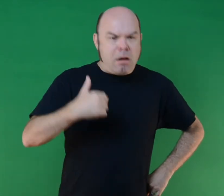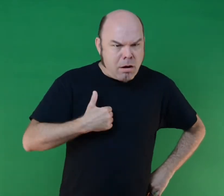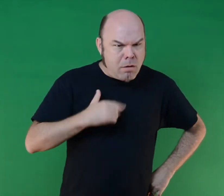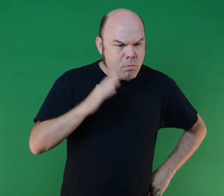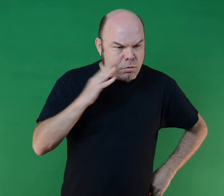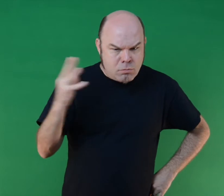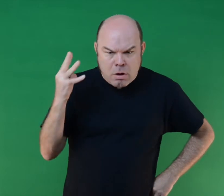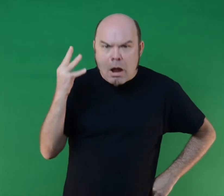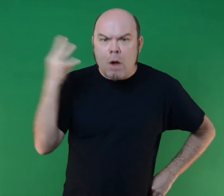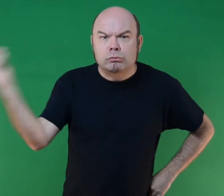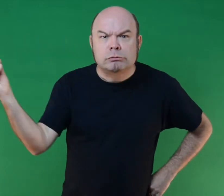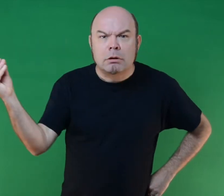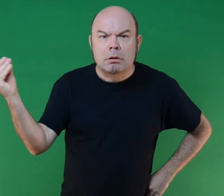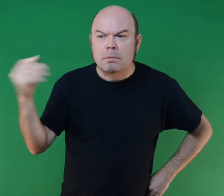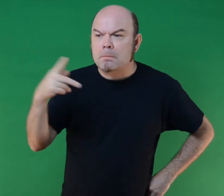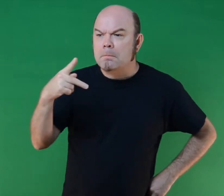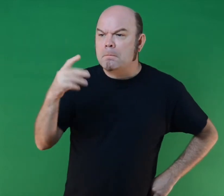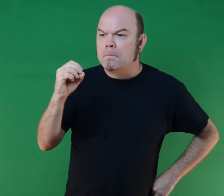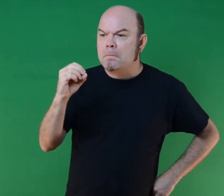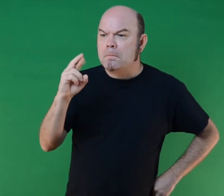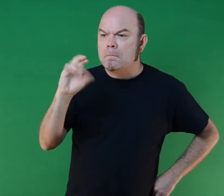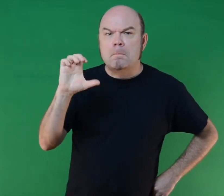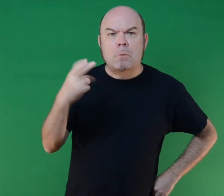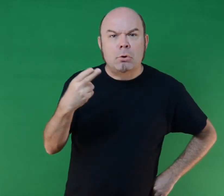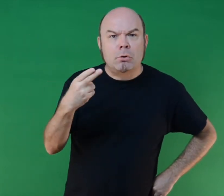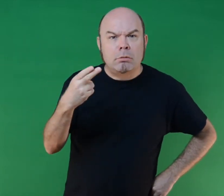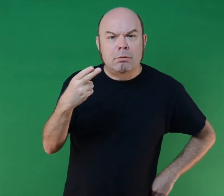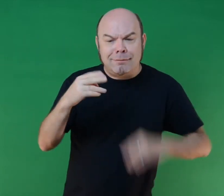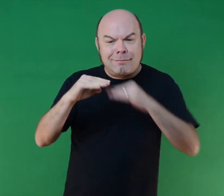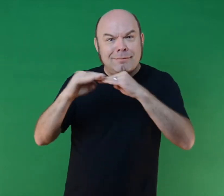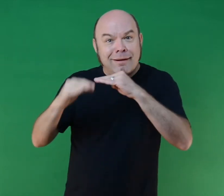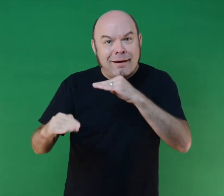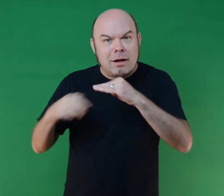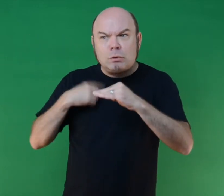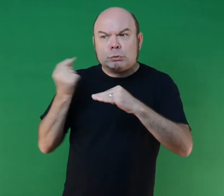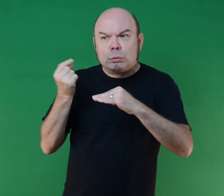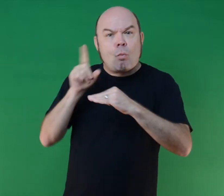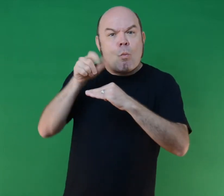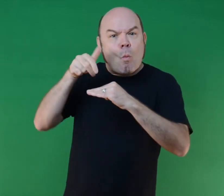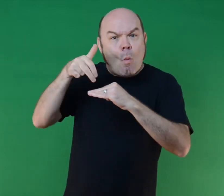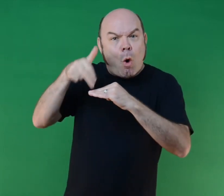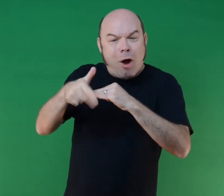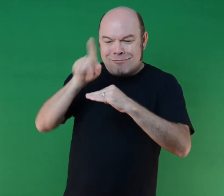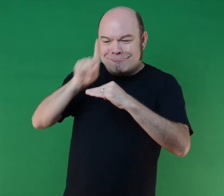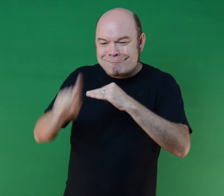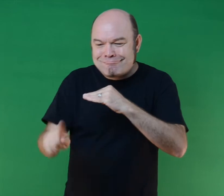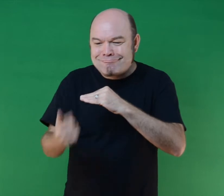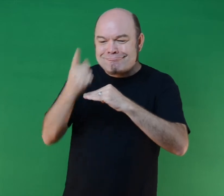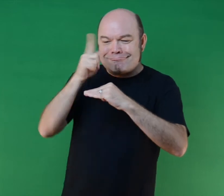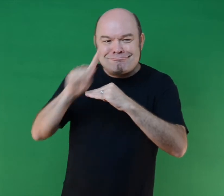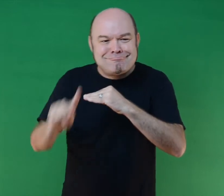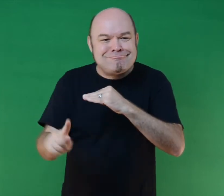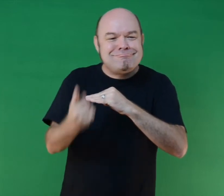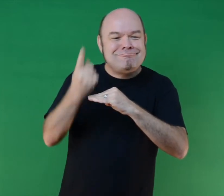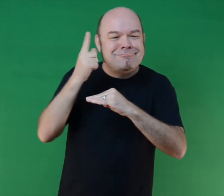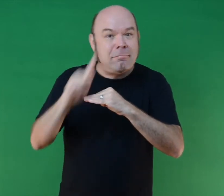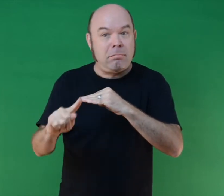"I will go out on the front porch and walk up and down," said Toad.